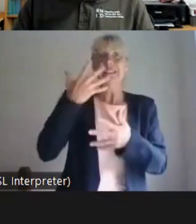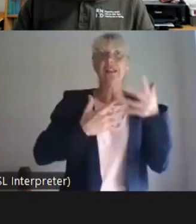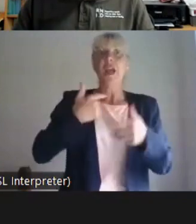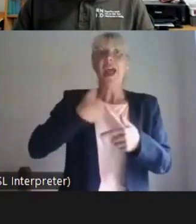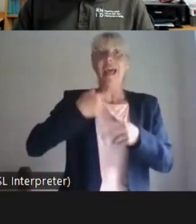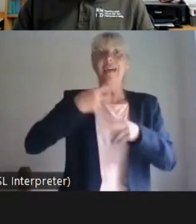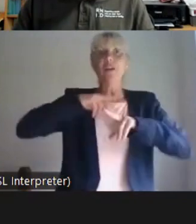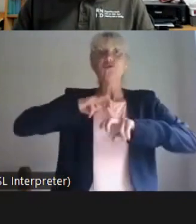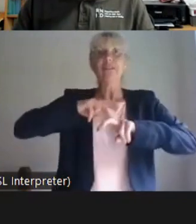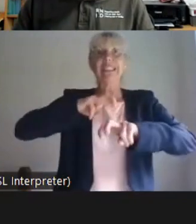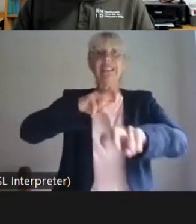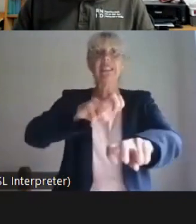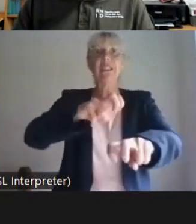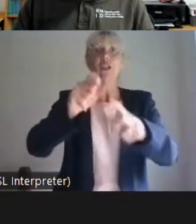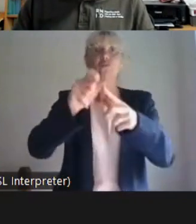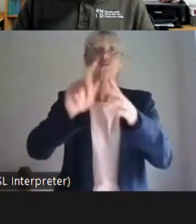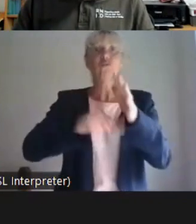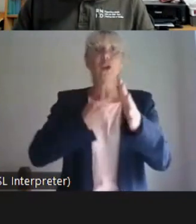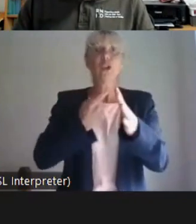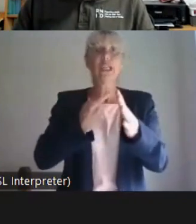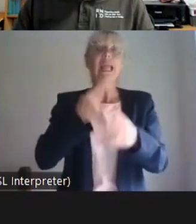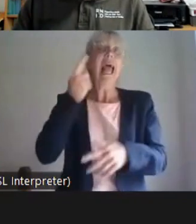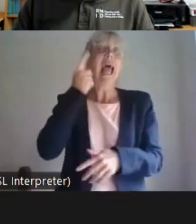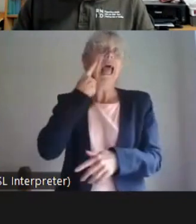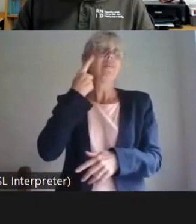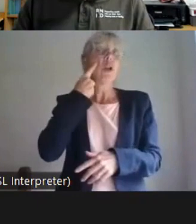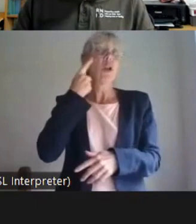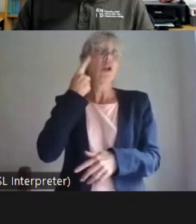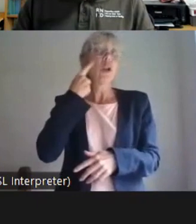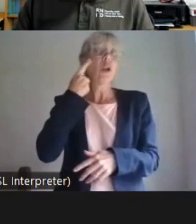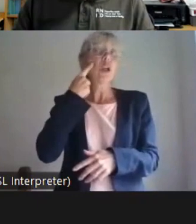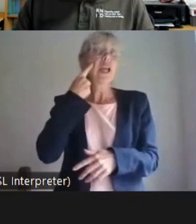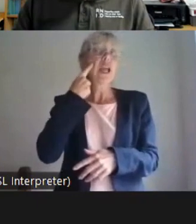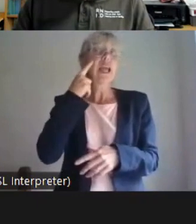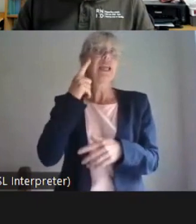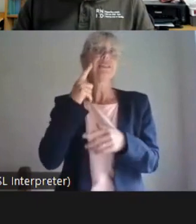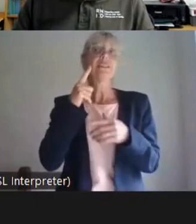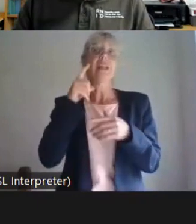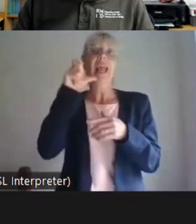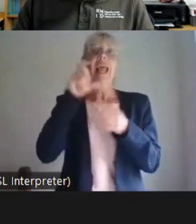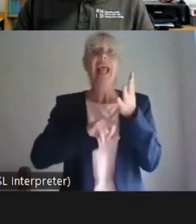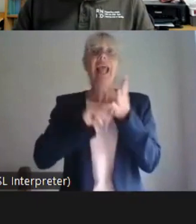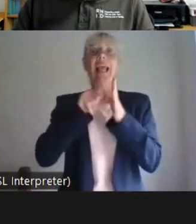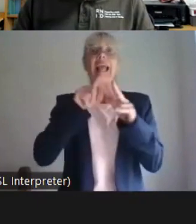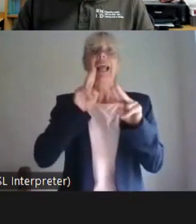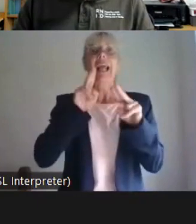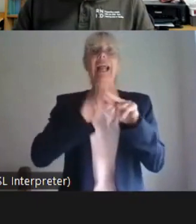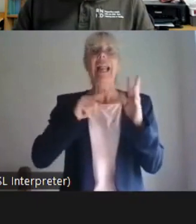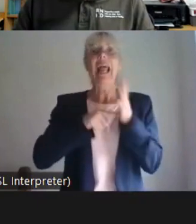which is looking at the effect of um cleft surgery on hearing and so I've been Gathering data from